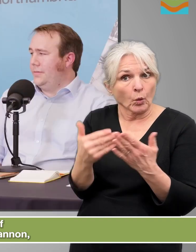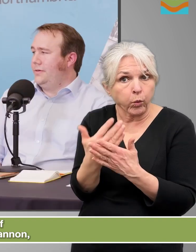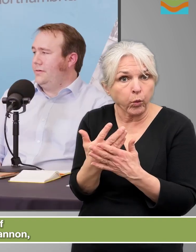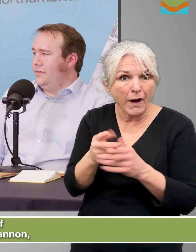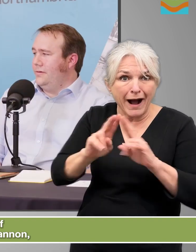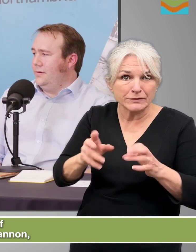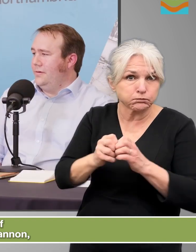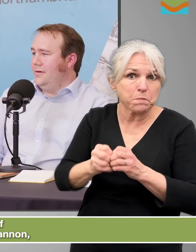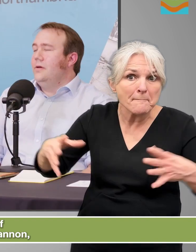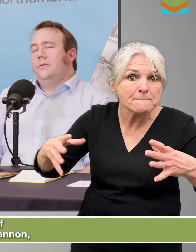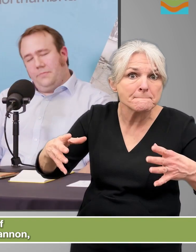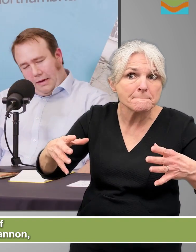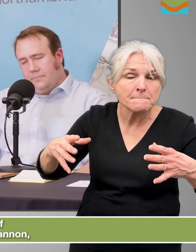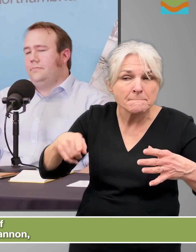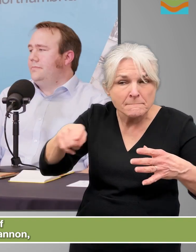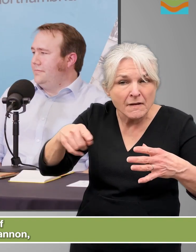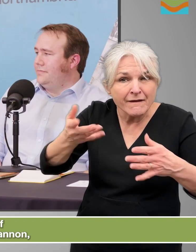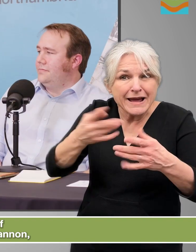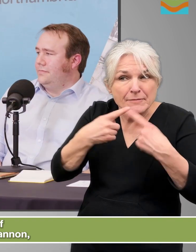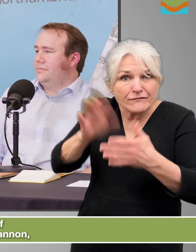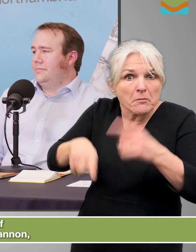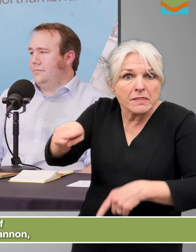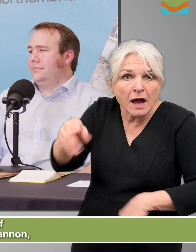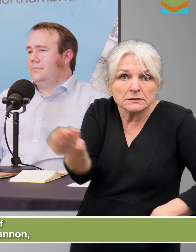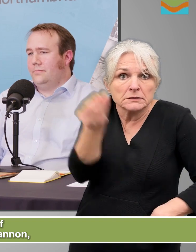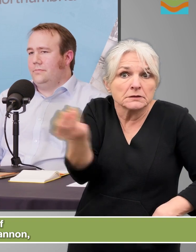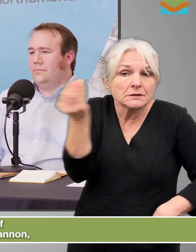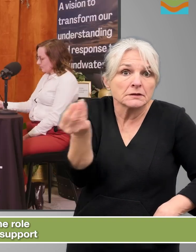but not direct to yourself because of that work. So Rhiannon,